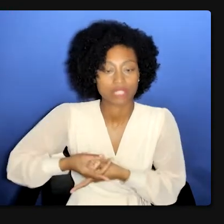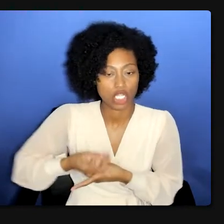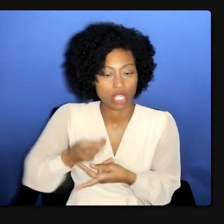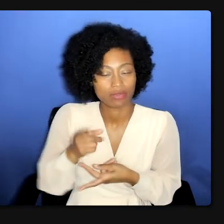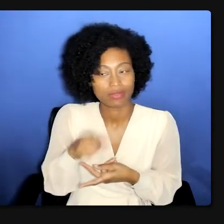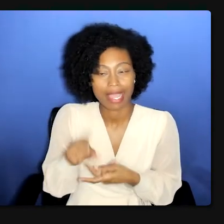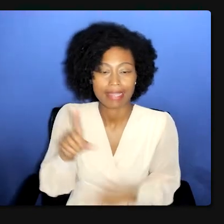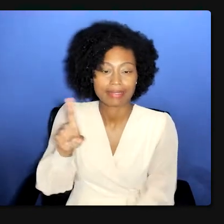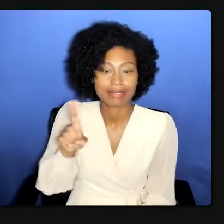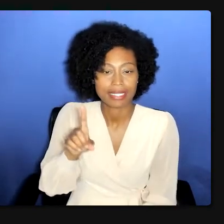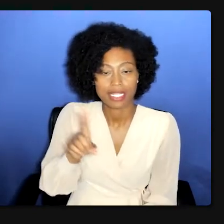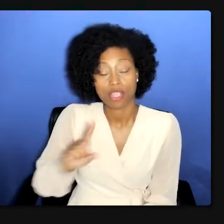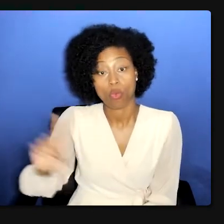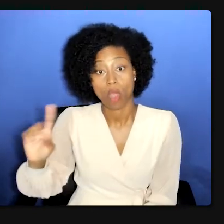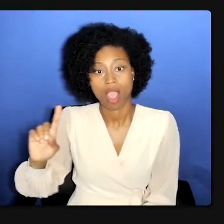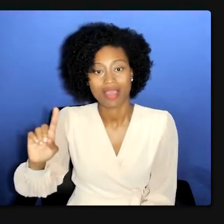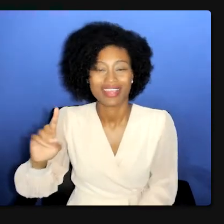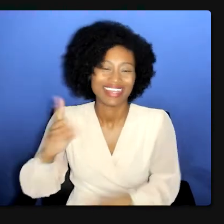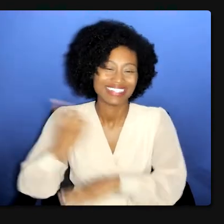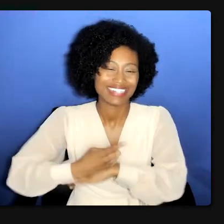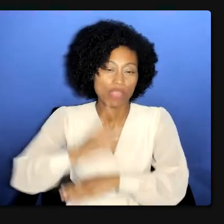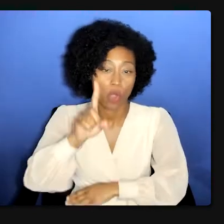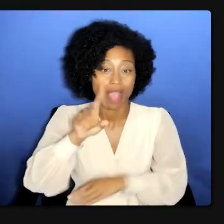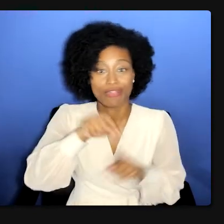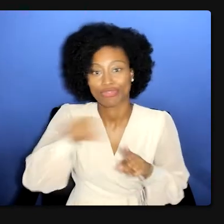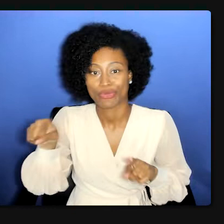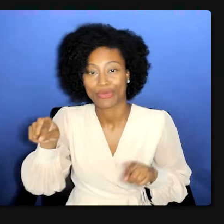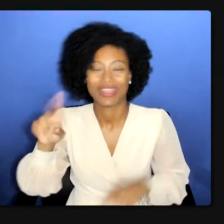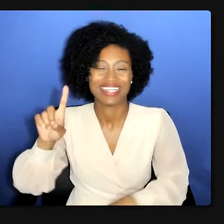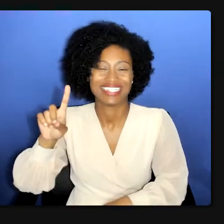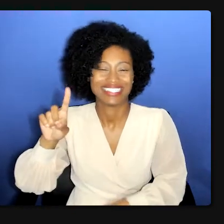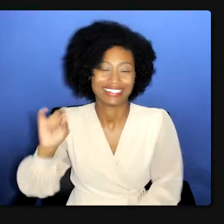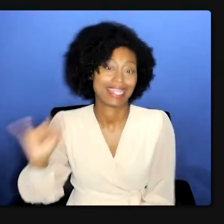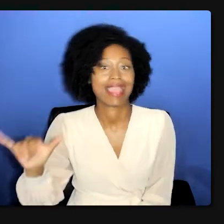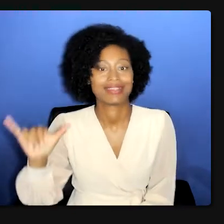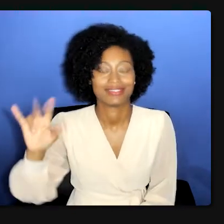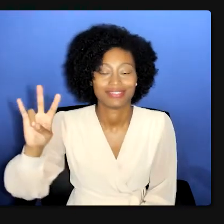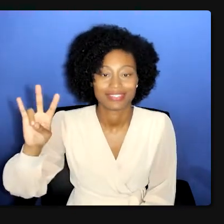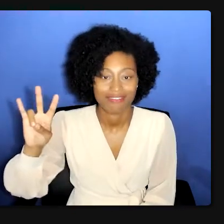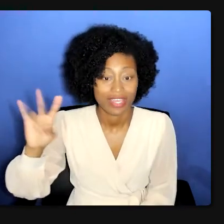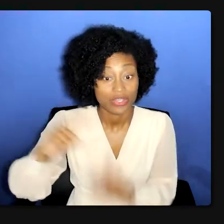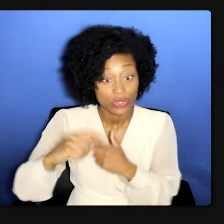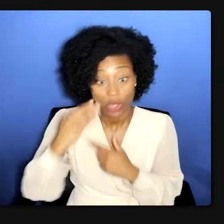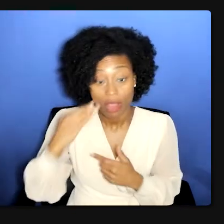So early retention, I mean, like, D1 through day seven or day one to day seven.